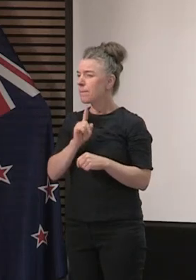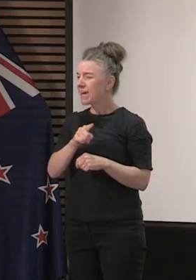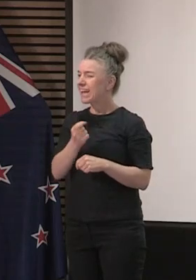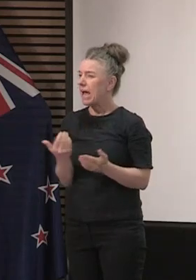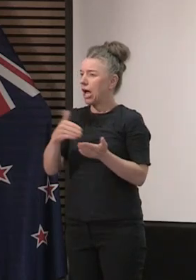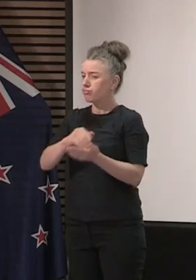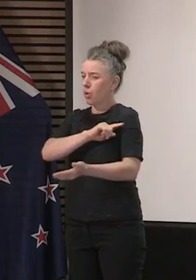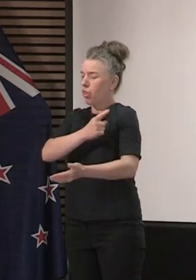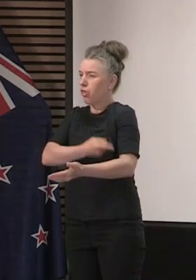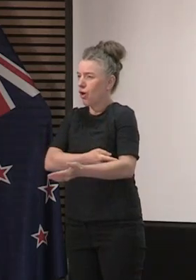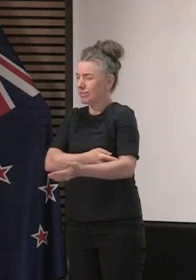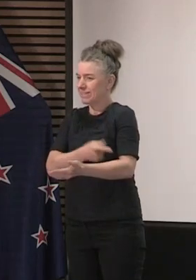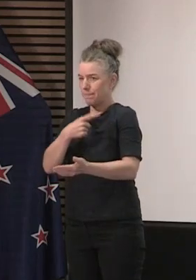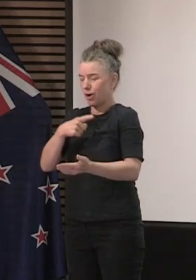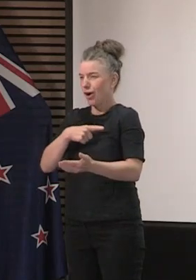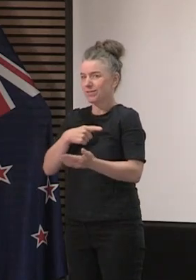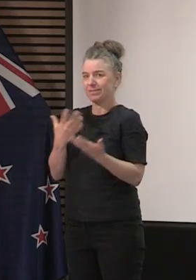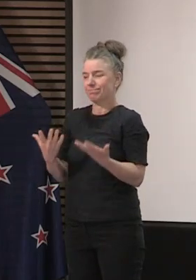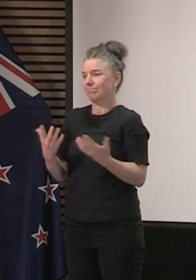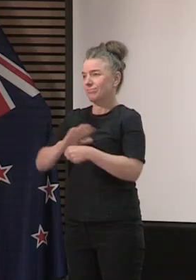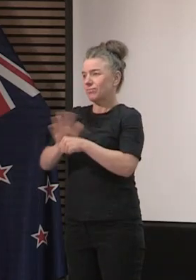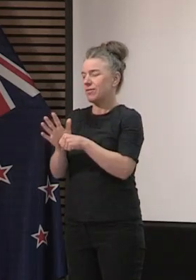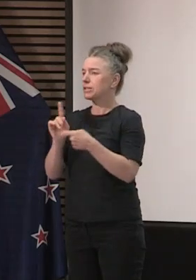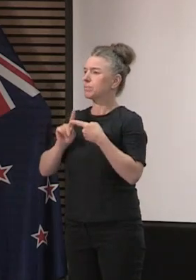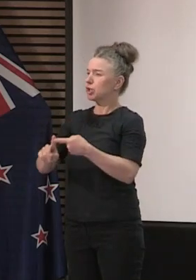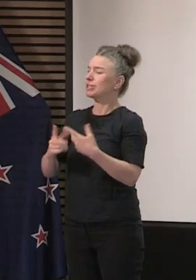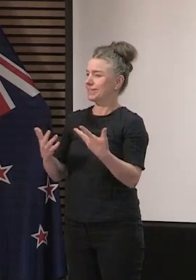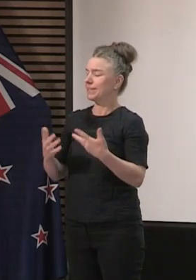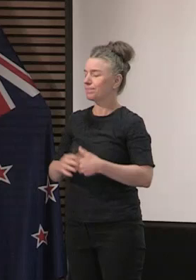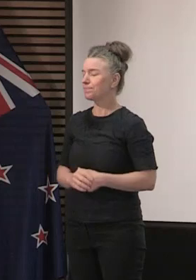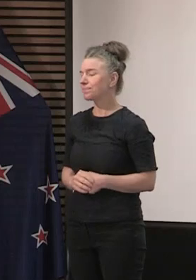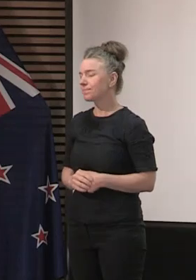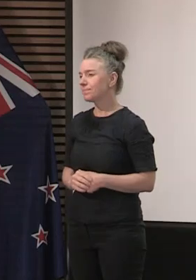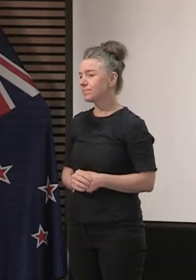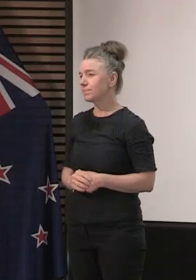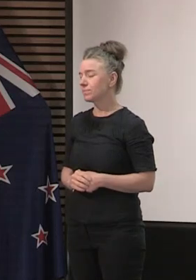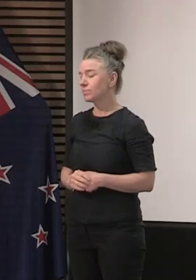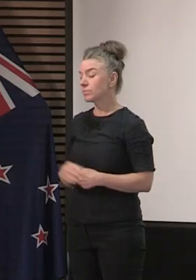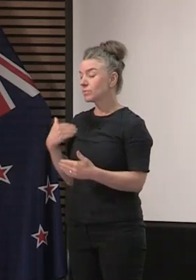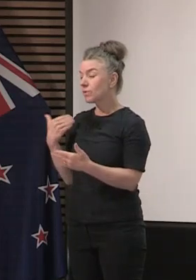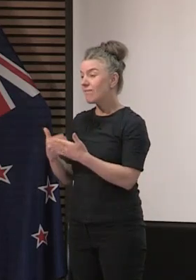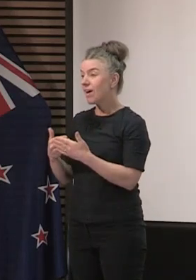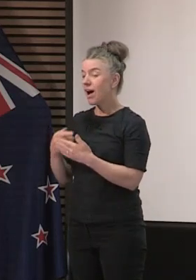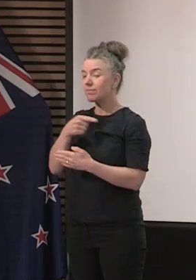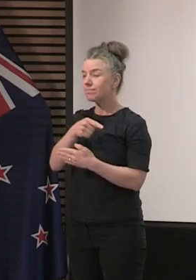but they also now have powers